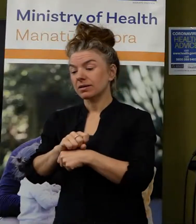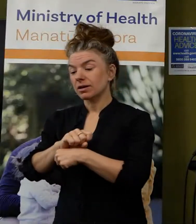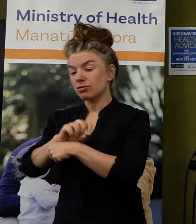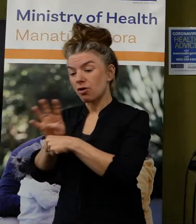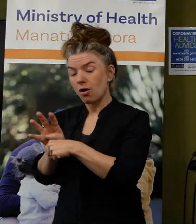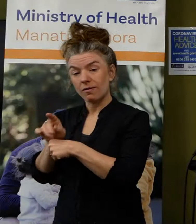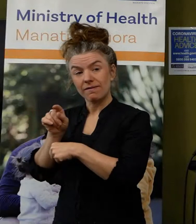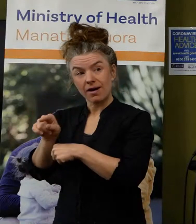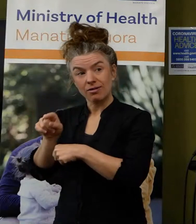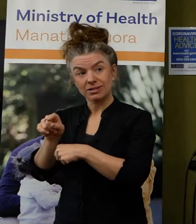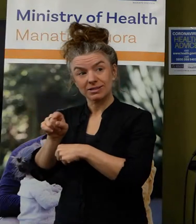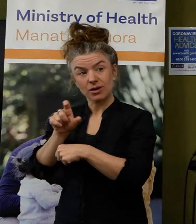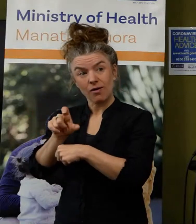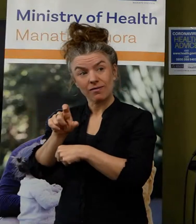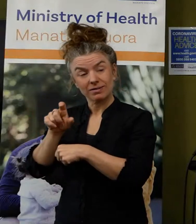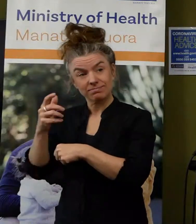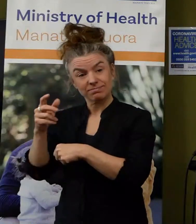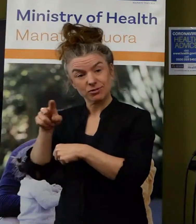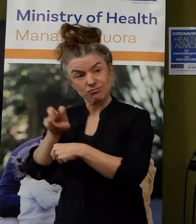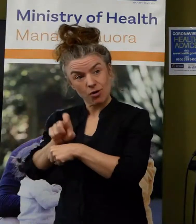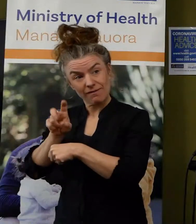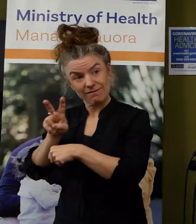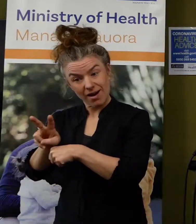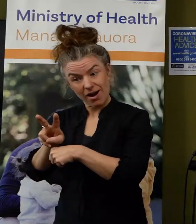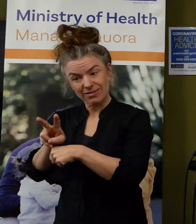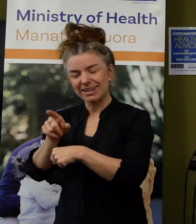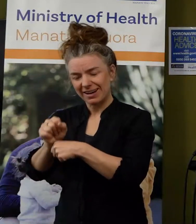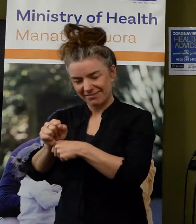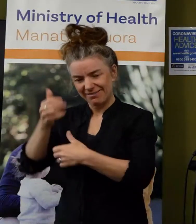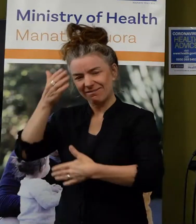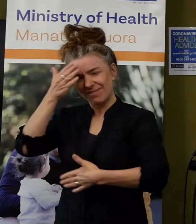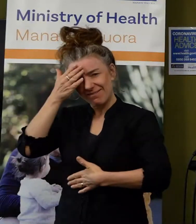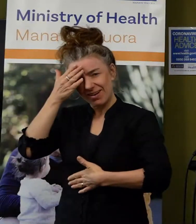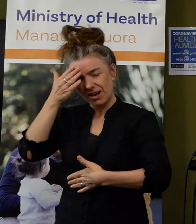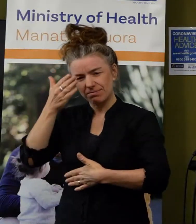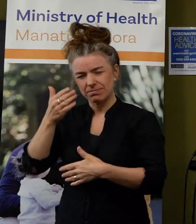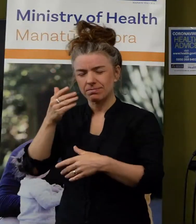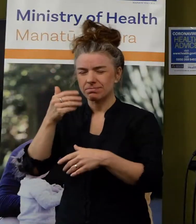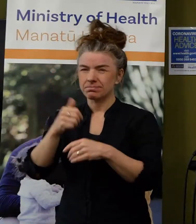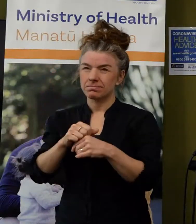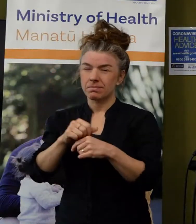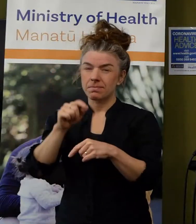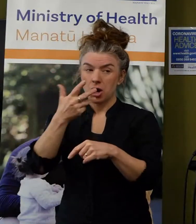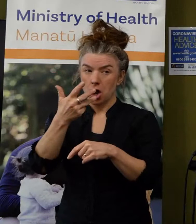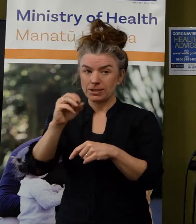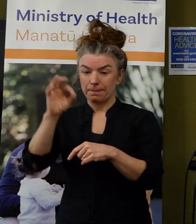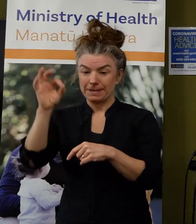COVID-19 is a fever-- so about nine out of 10 people have fever--